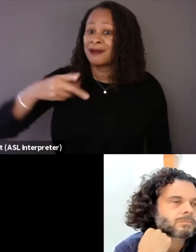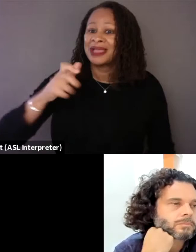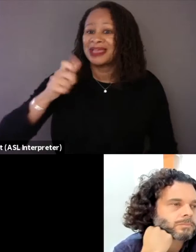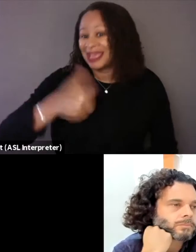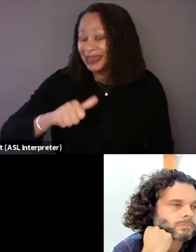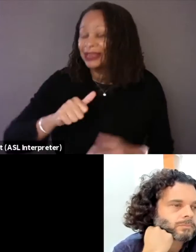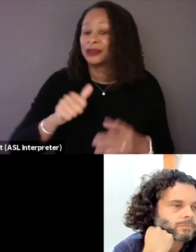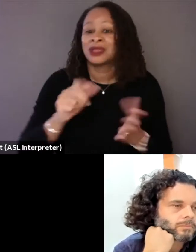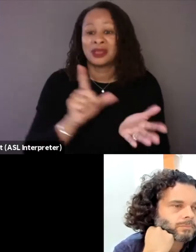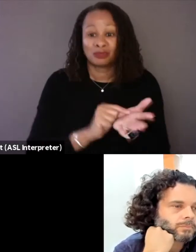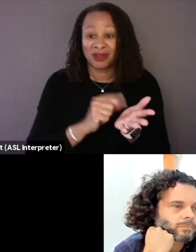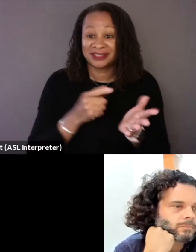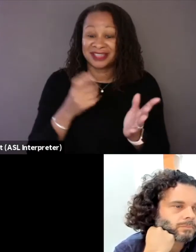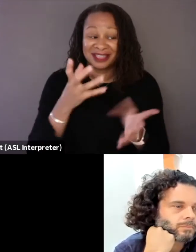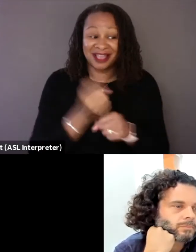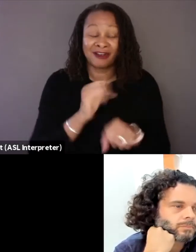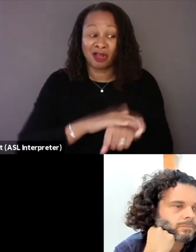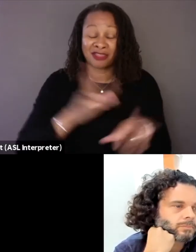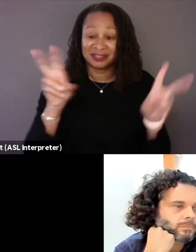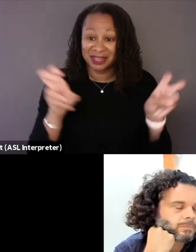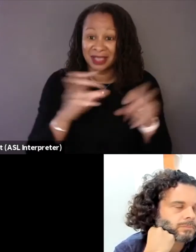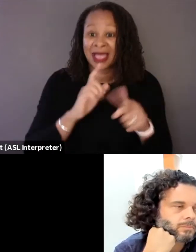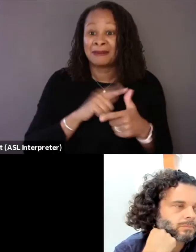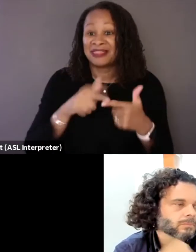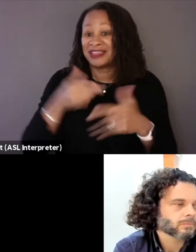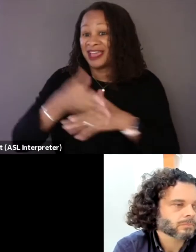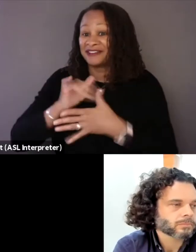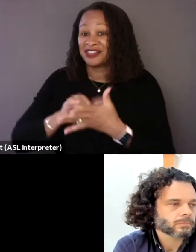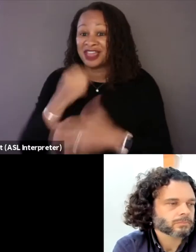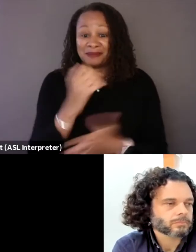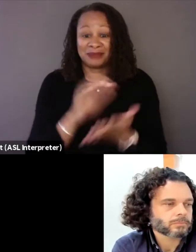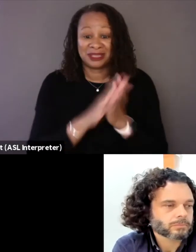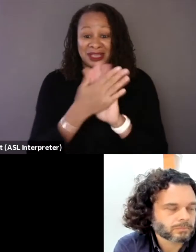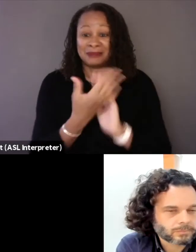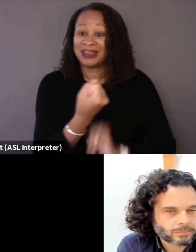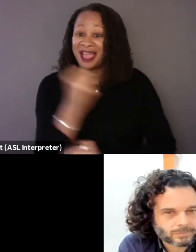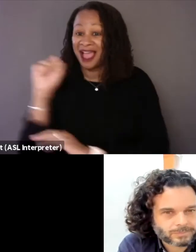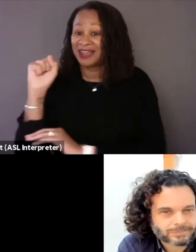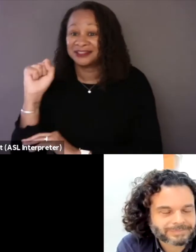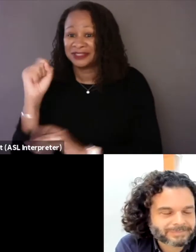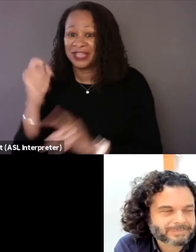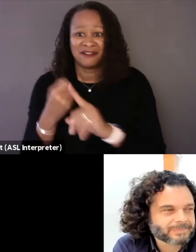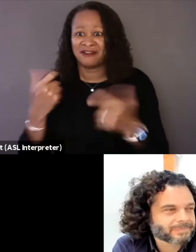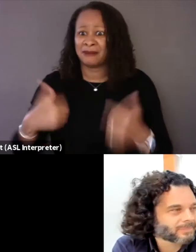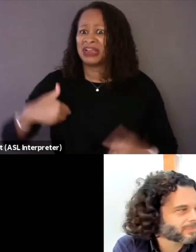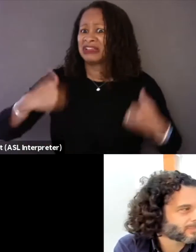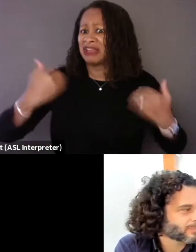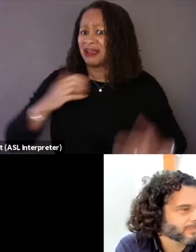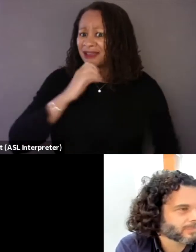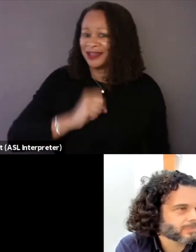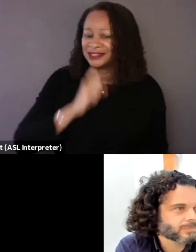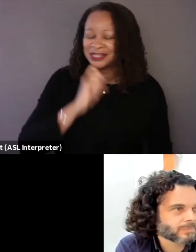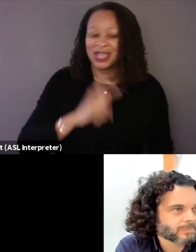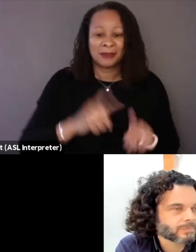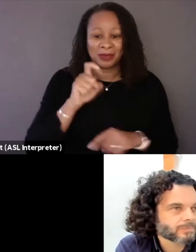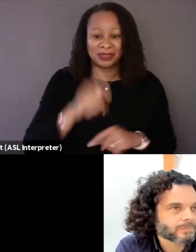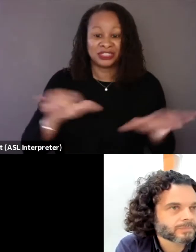But then afterwards she's been an activist since she could like, you know, walk, right? But we needed to do the chemistry of the team.